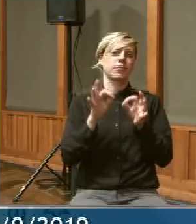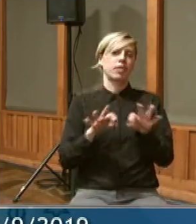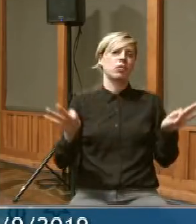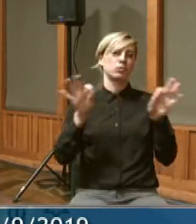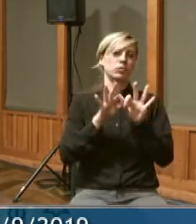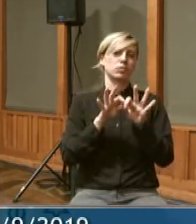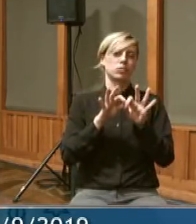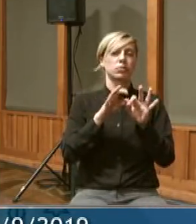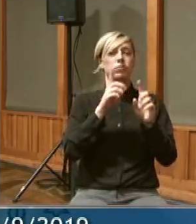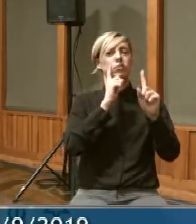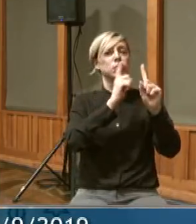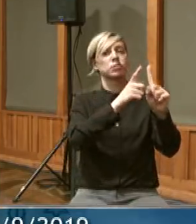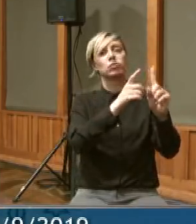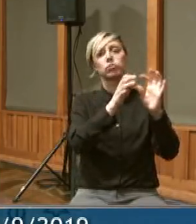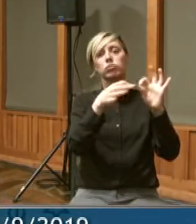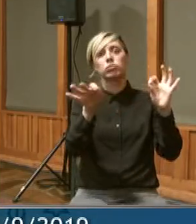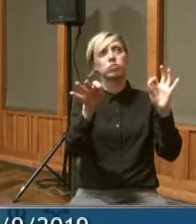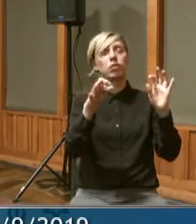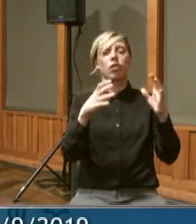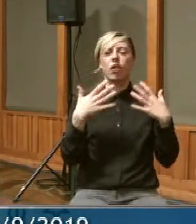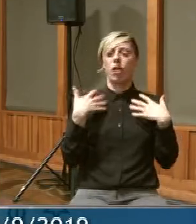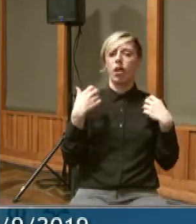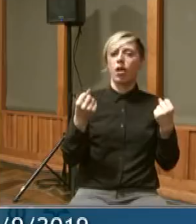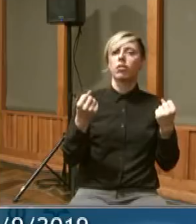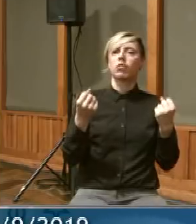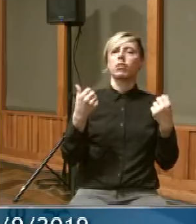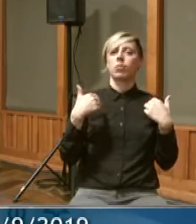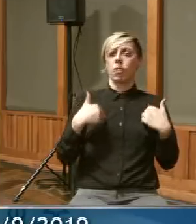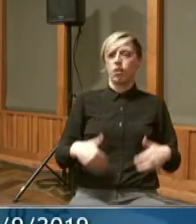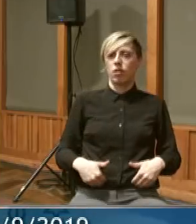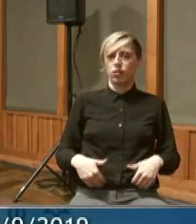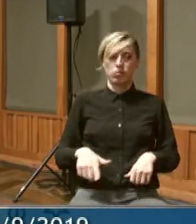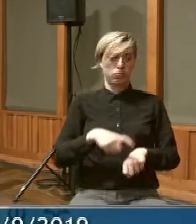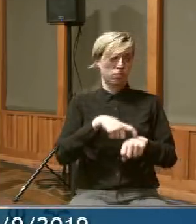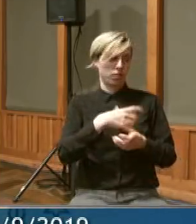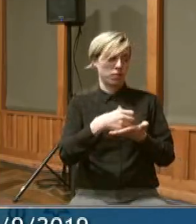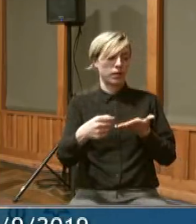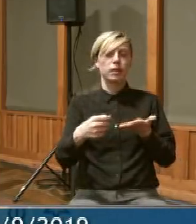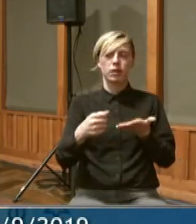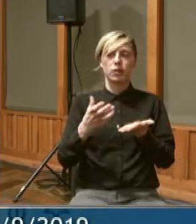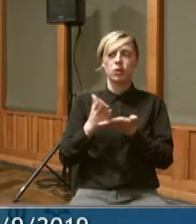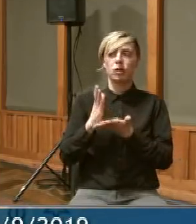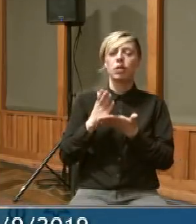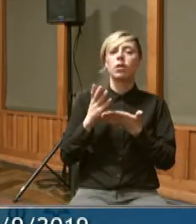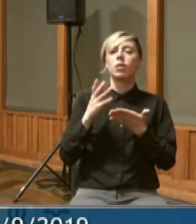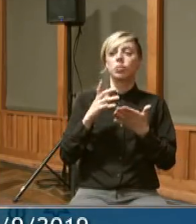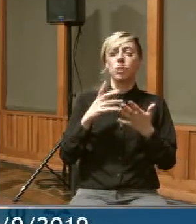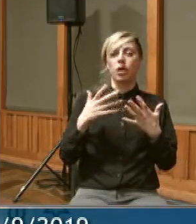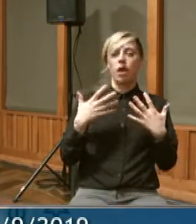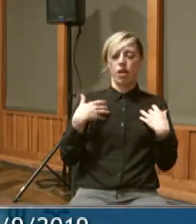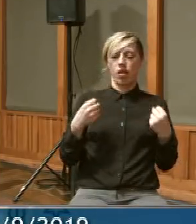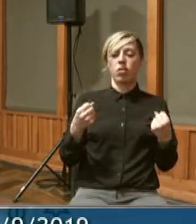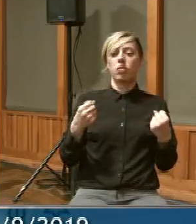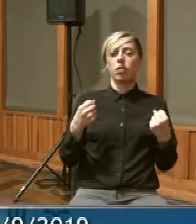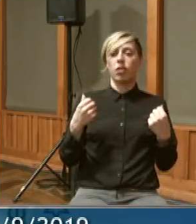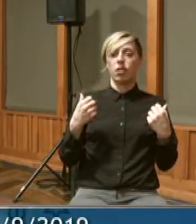PROPOSAL HAS BEEN PUSHED FORWARD IS IN VIOLATION OF PARKS AND REC'S VALUES AND MISSION. THE MISSION IS NOT ONLY TO